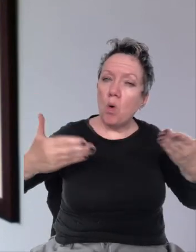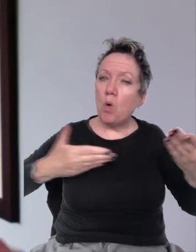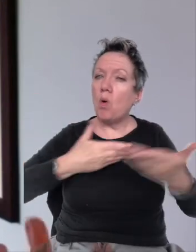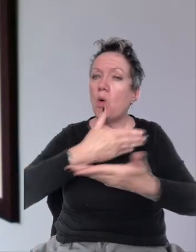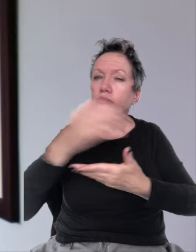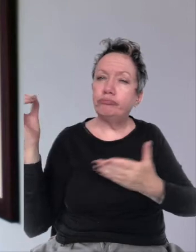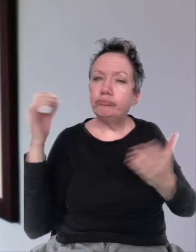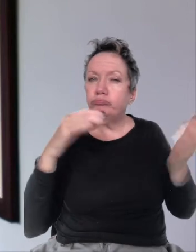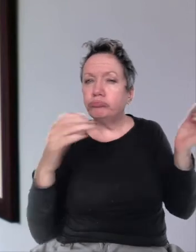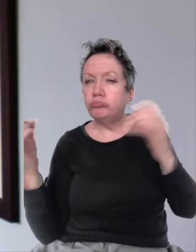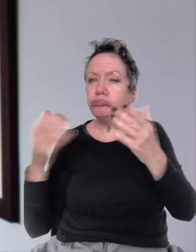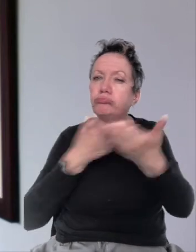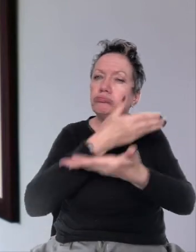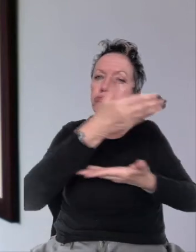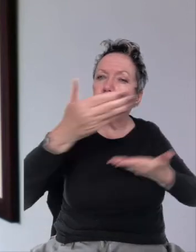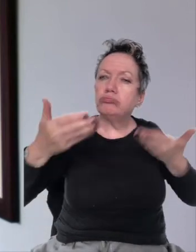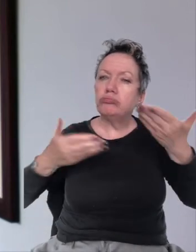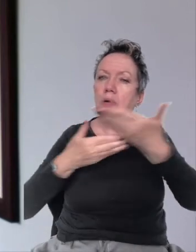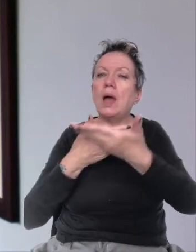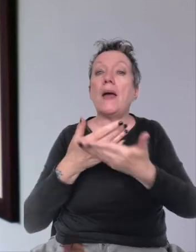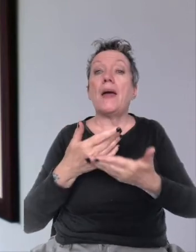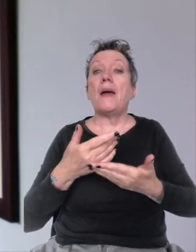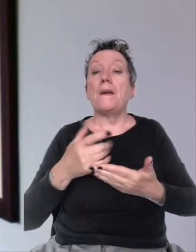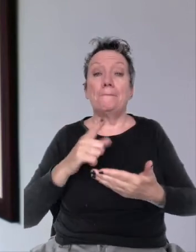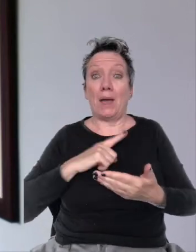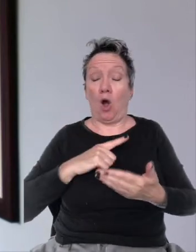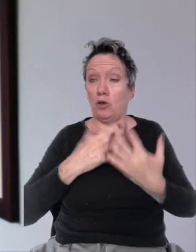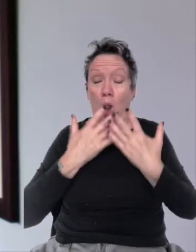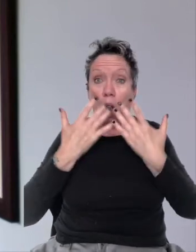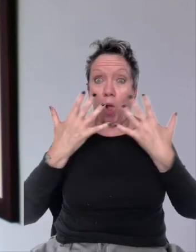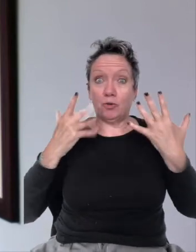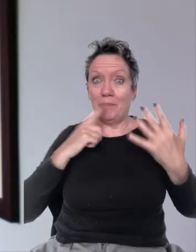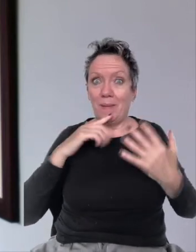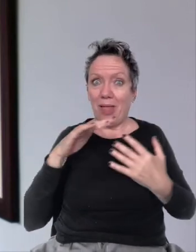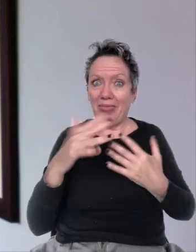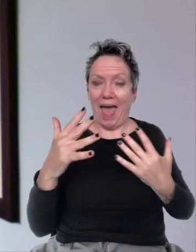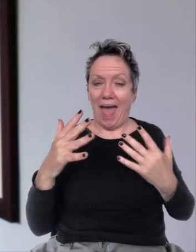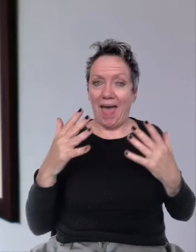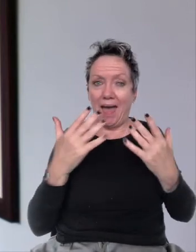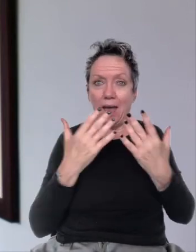events have been so brilliant at bringing a big community together and to share.